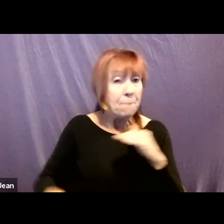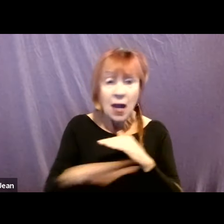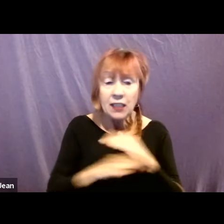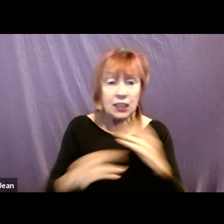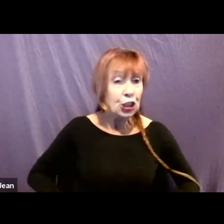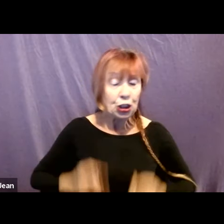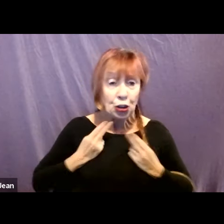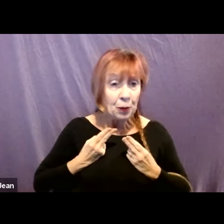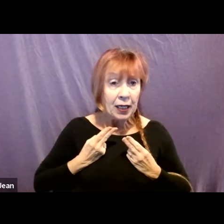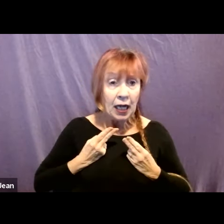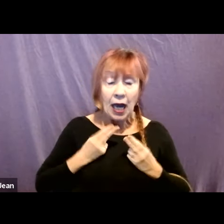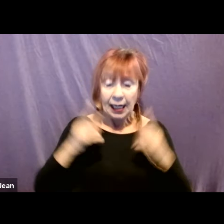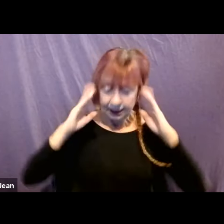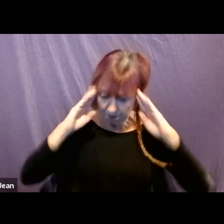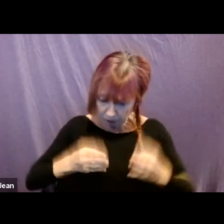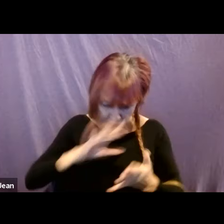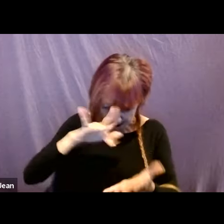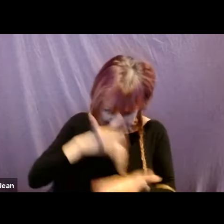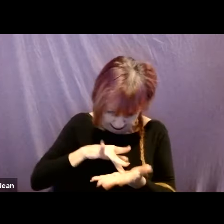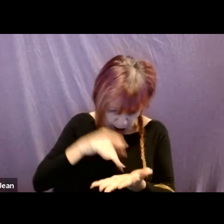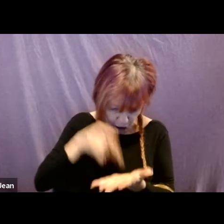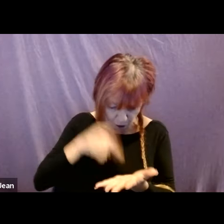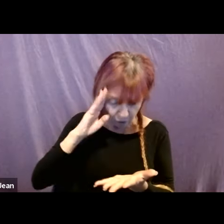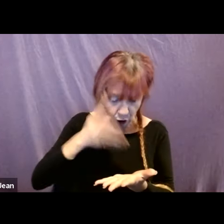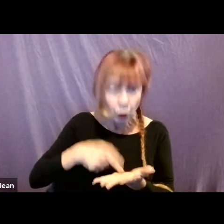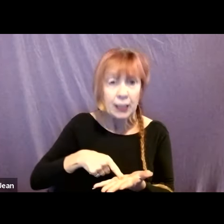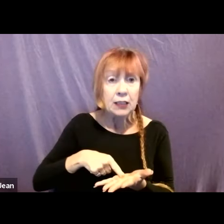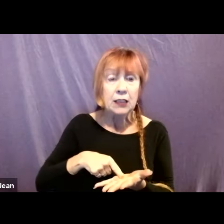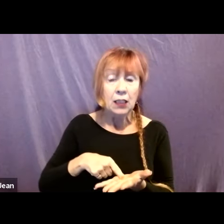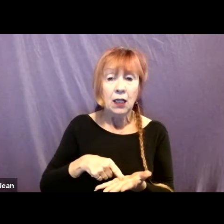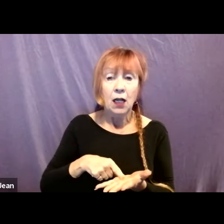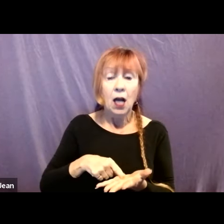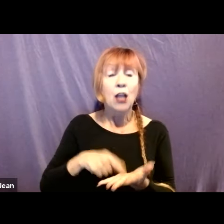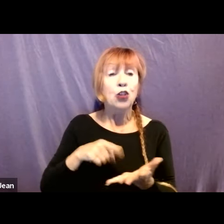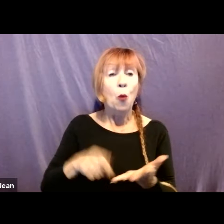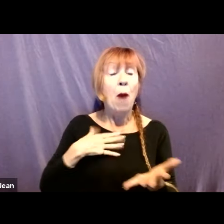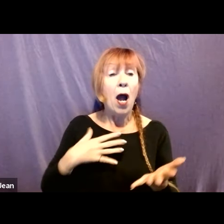So this week, my sponsor is justice, all right?